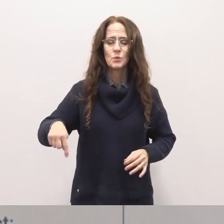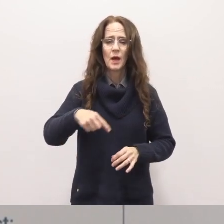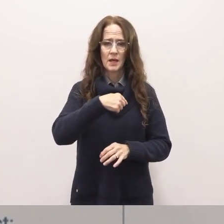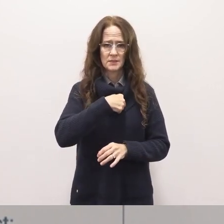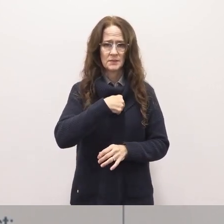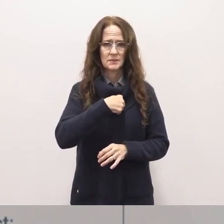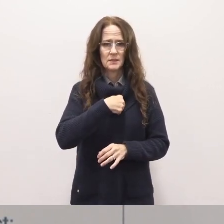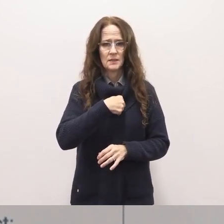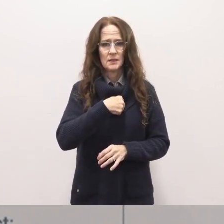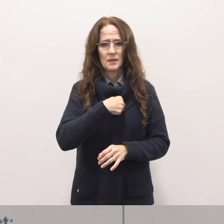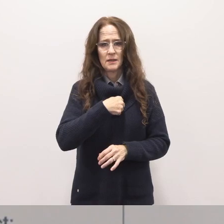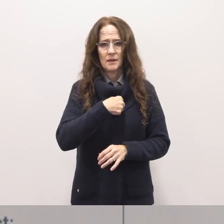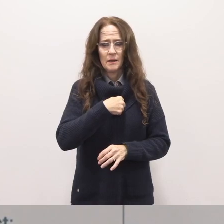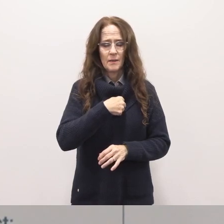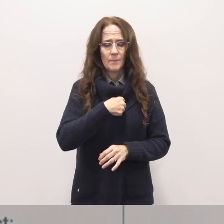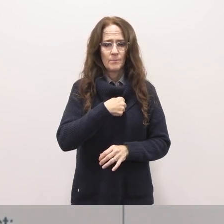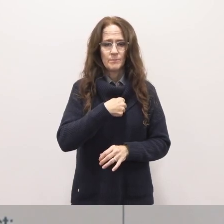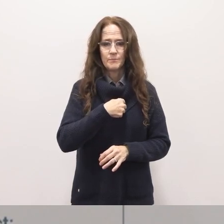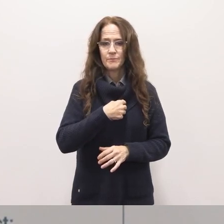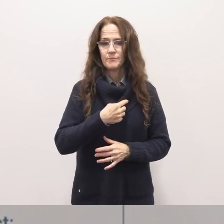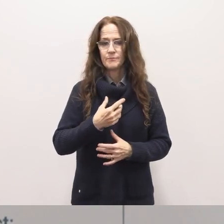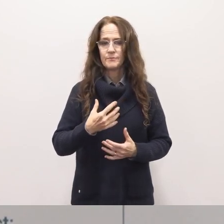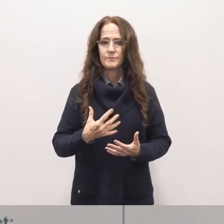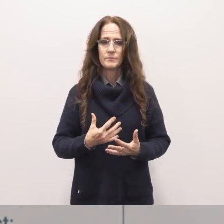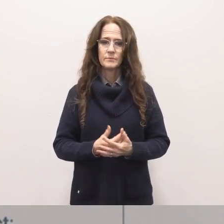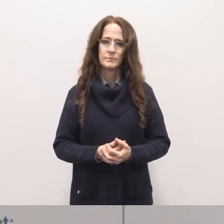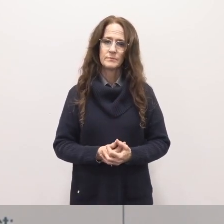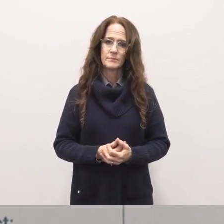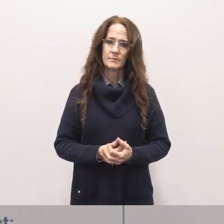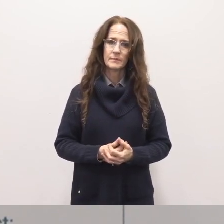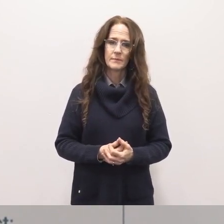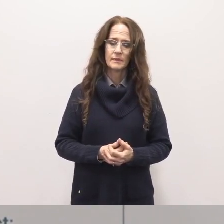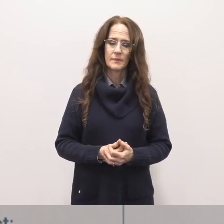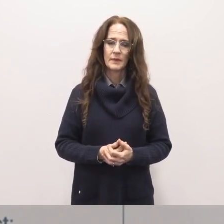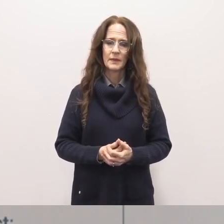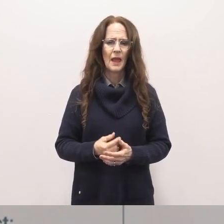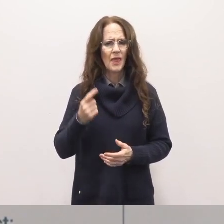And I think I'm personally just beginning to feel a sense